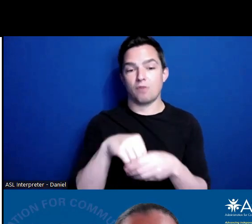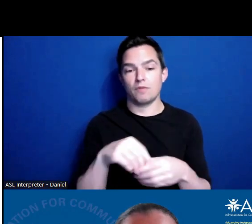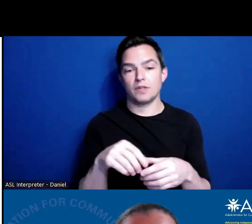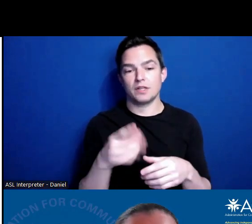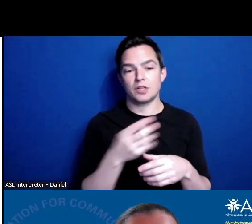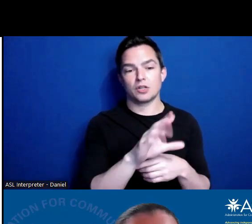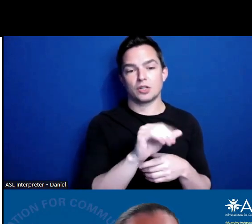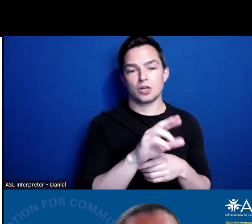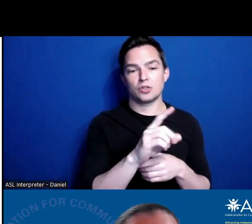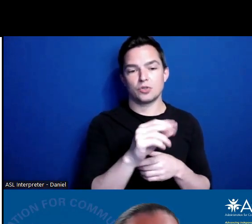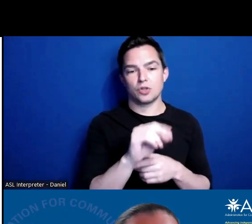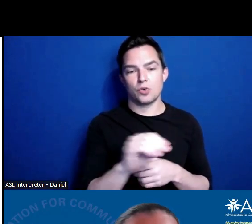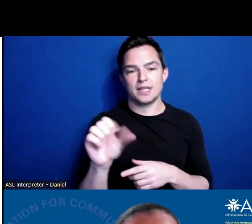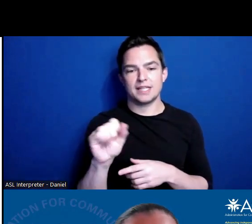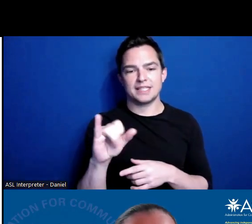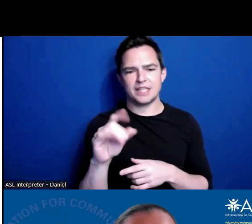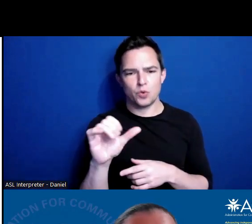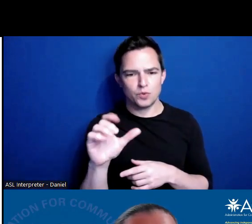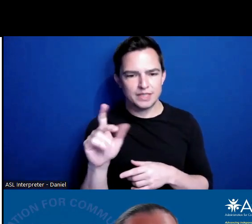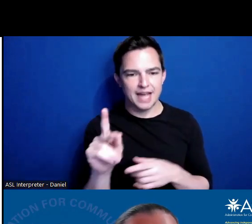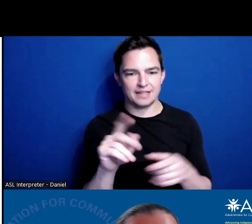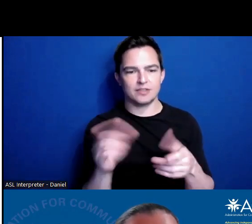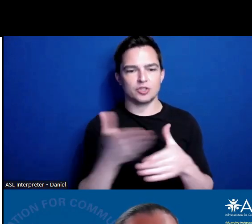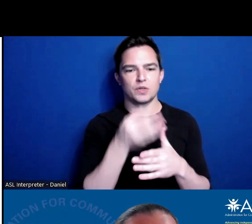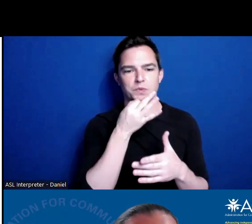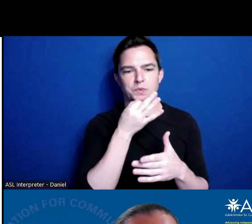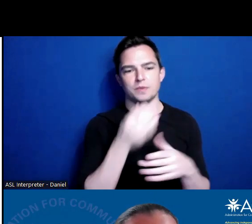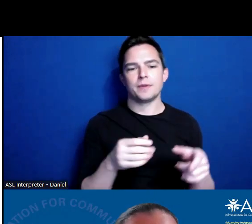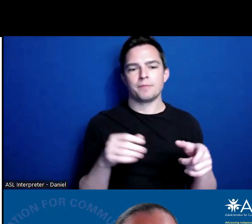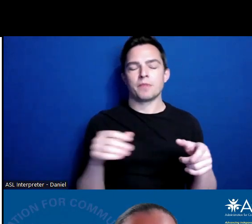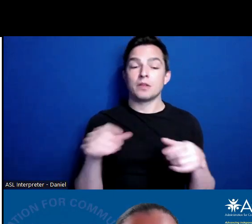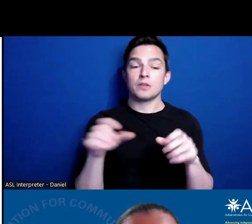Sevak will be sharing momentarily. There will be an opportunity to ask these presenters any